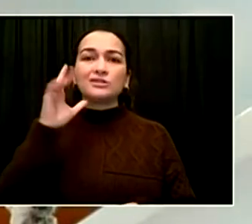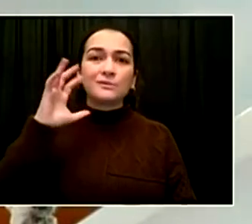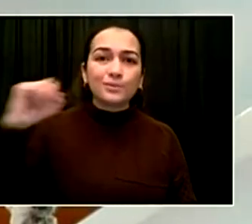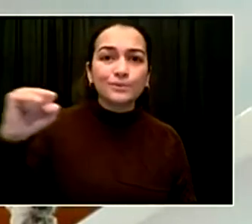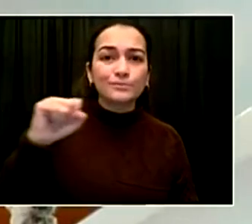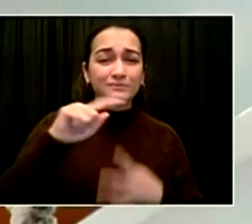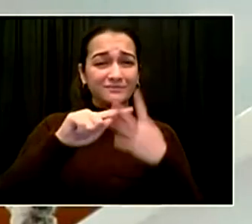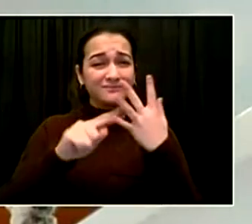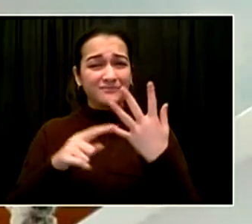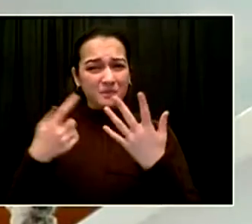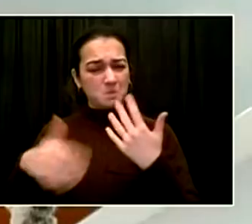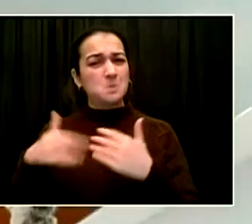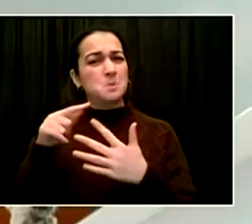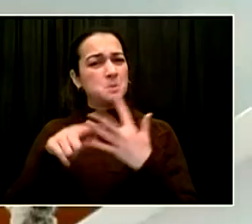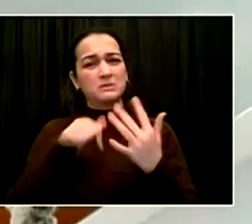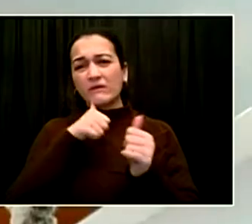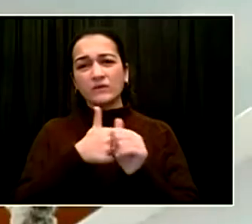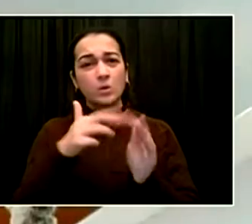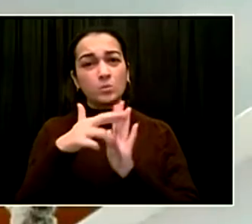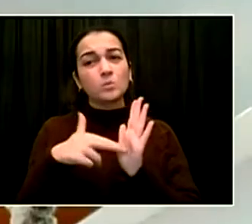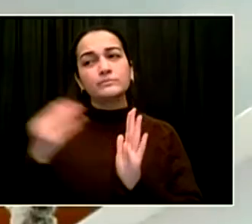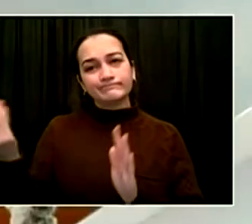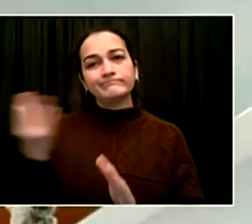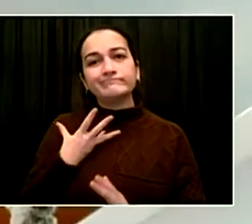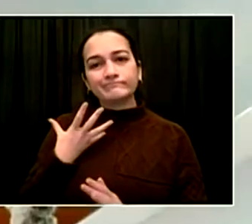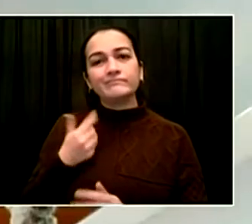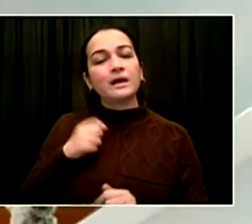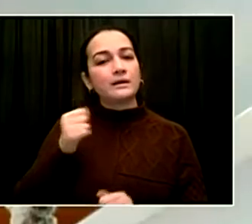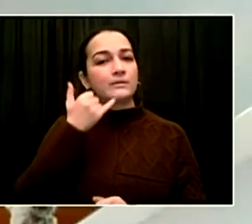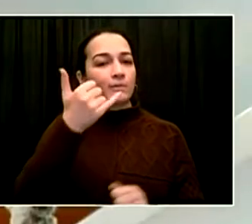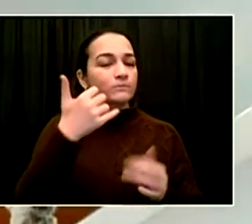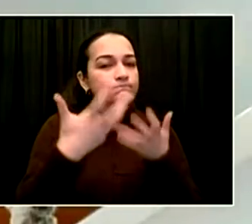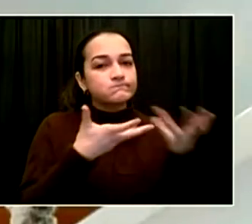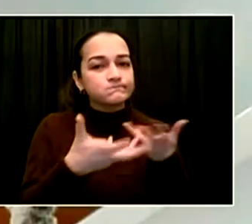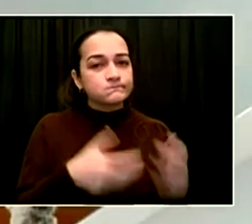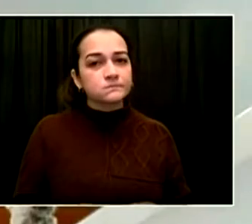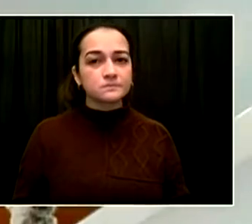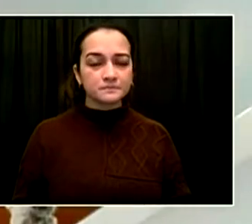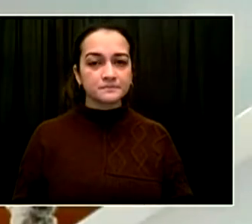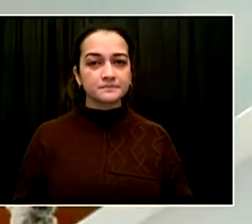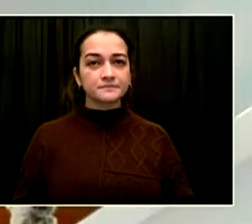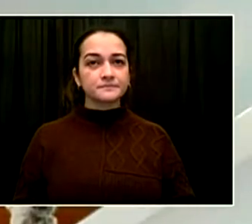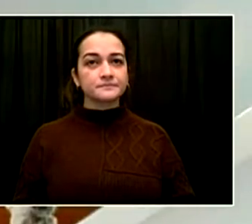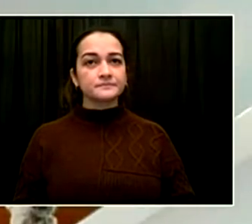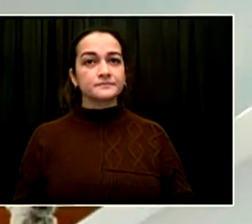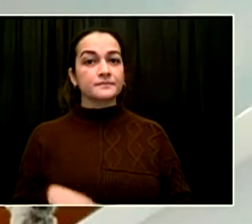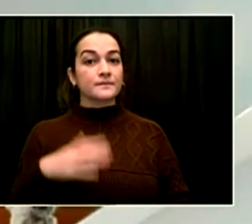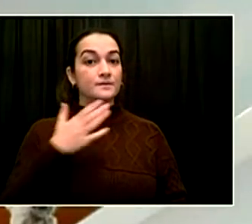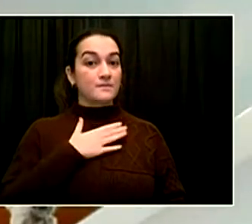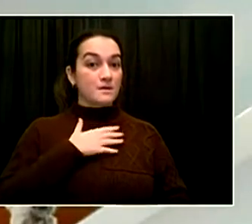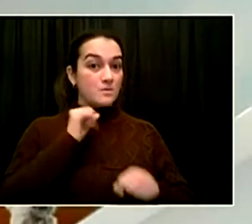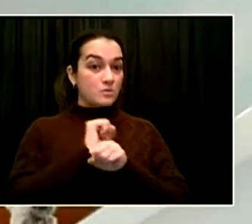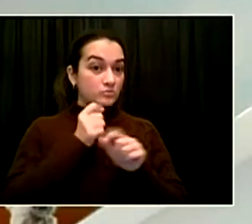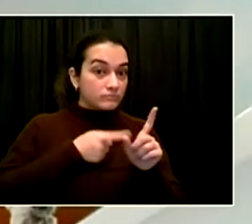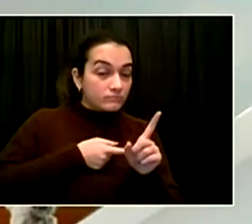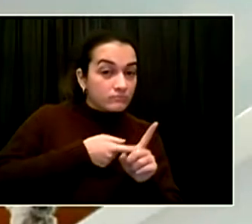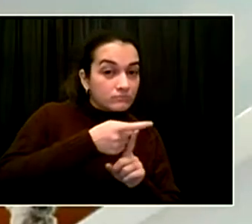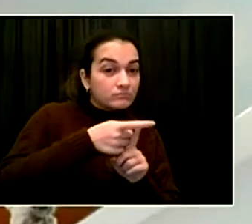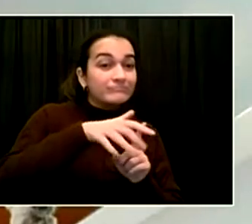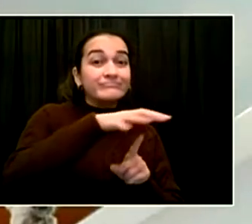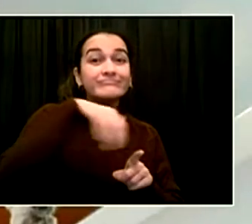MEANS FOR TESTING AND ANYTHING